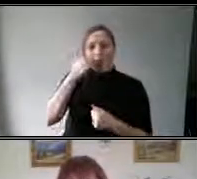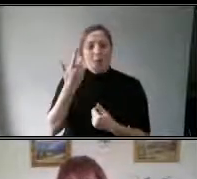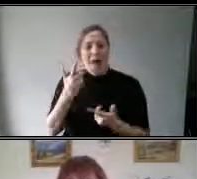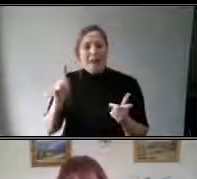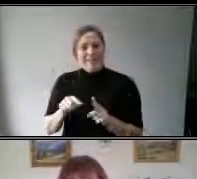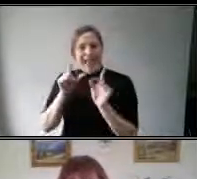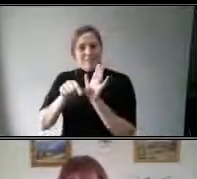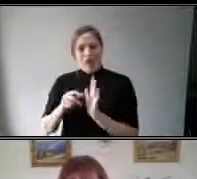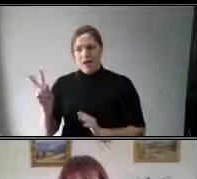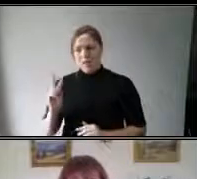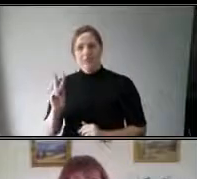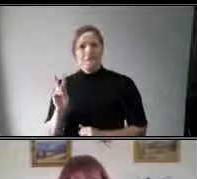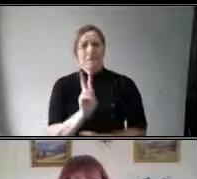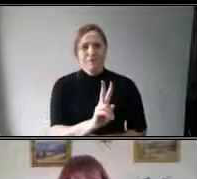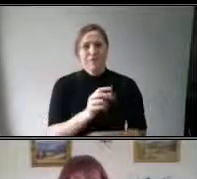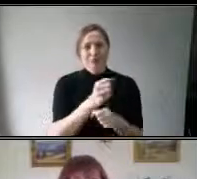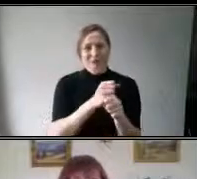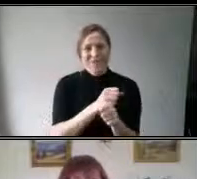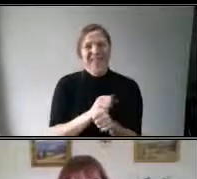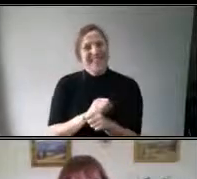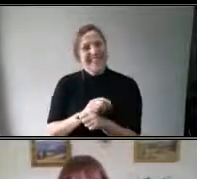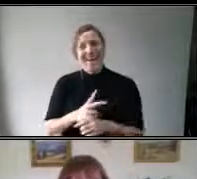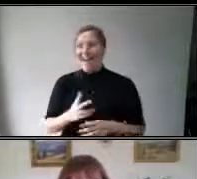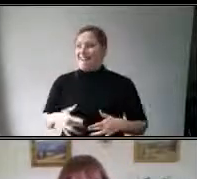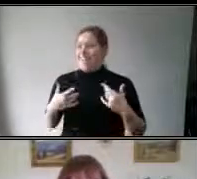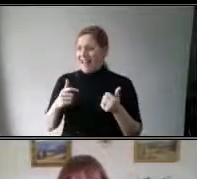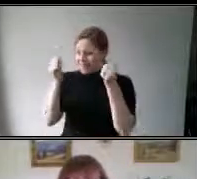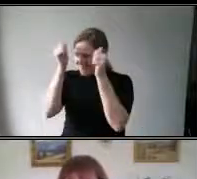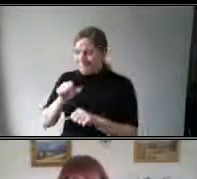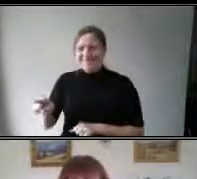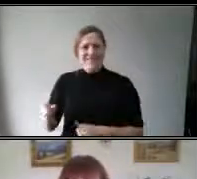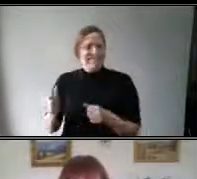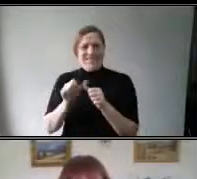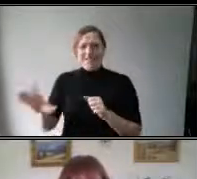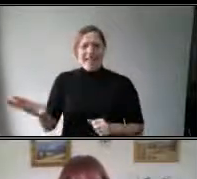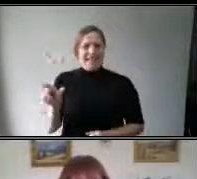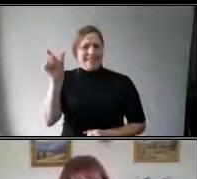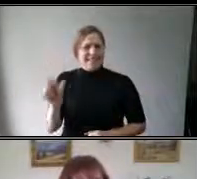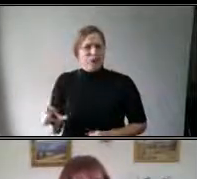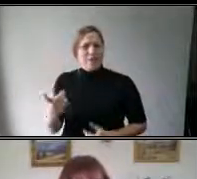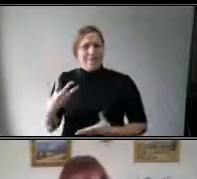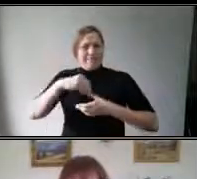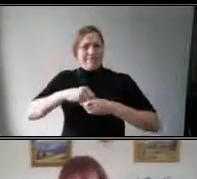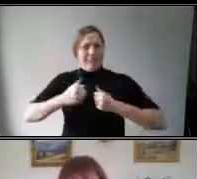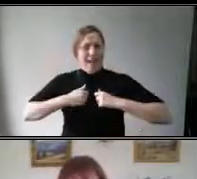was a really great person to have as part of our team um you know generally and and mixed really